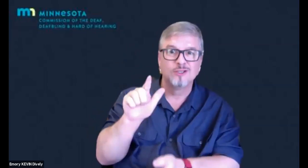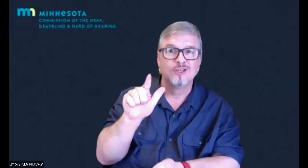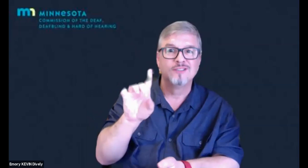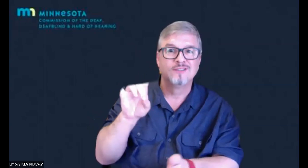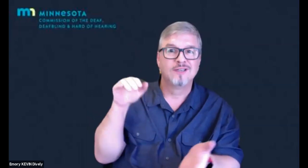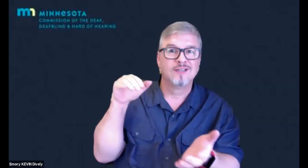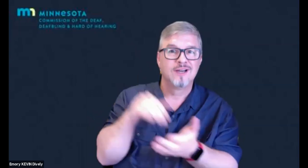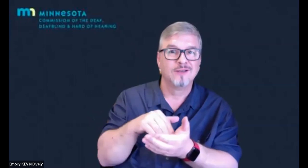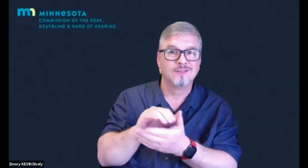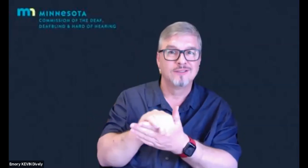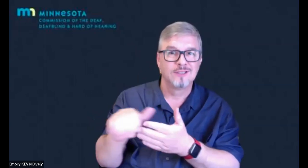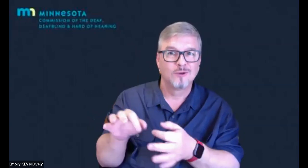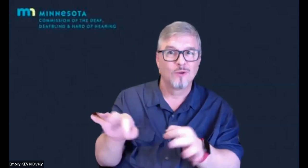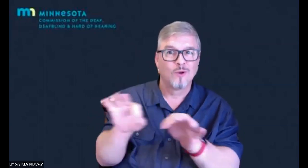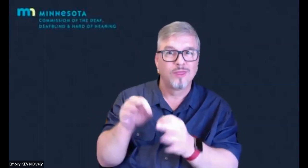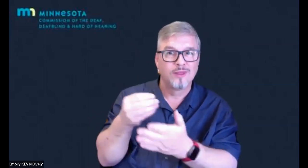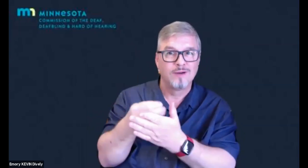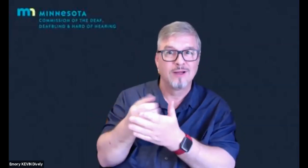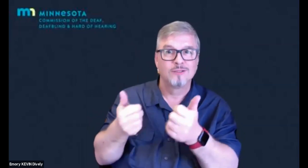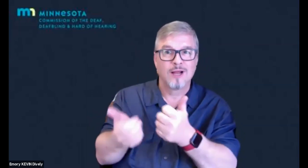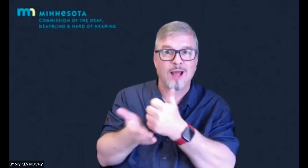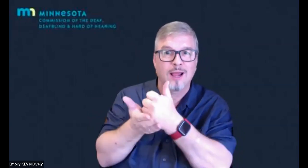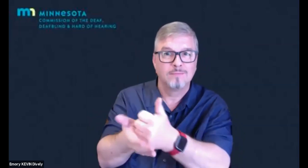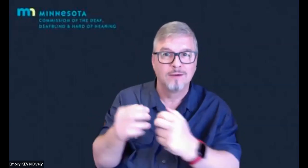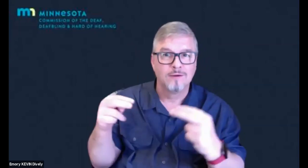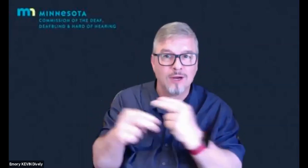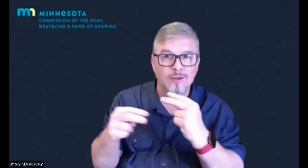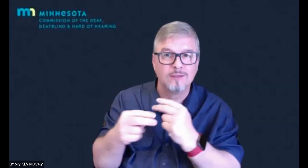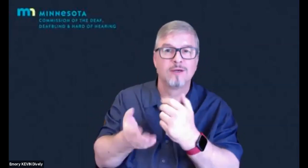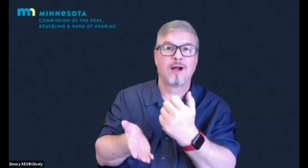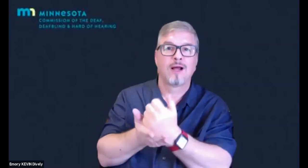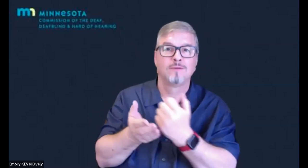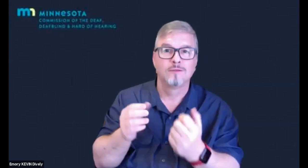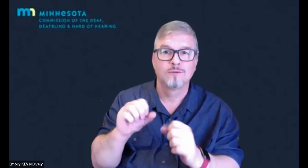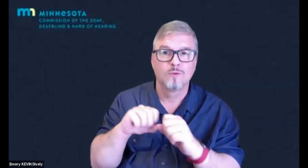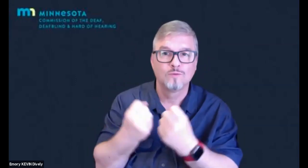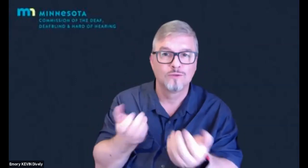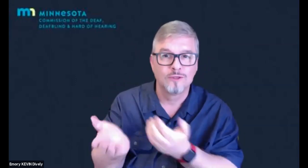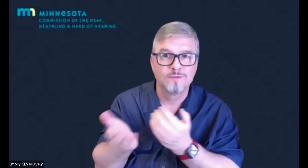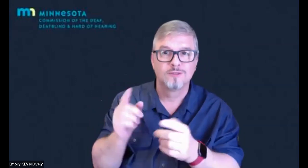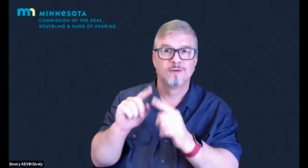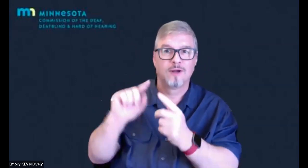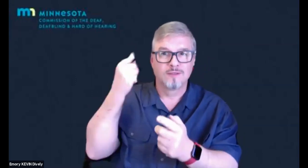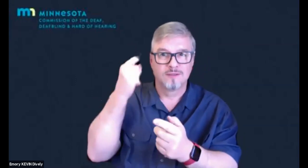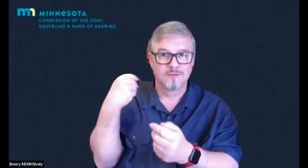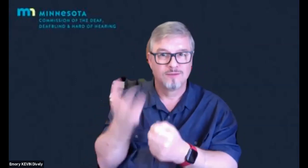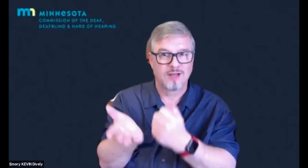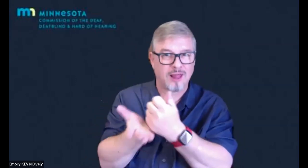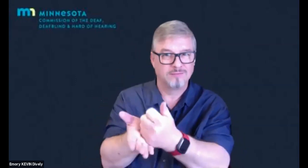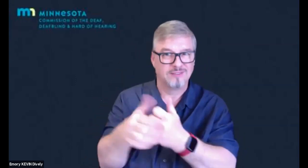want to make sure because it happens only every 10 years. And because there's a lot of money that could be vested in the state